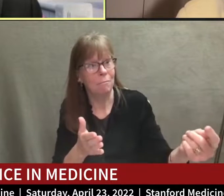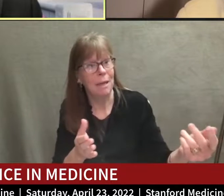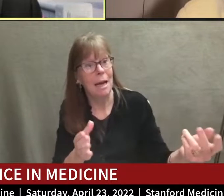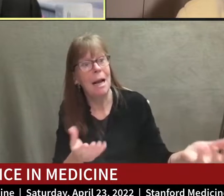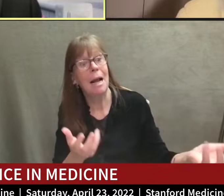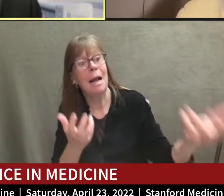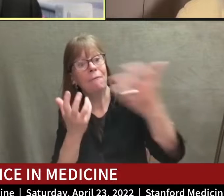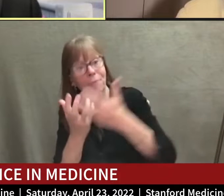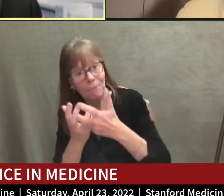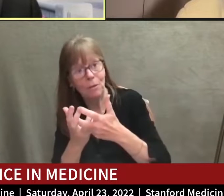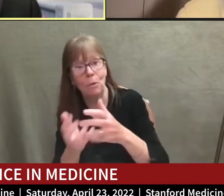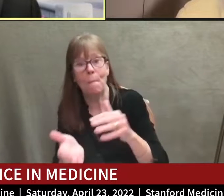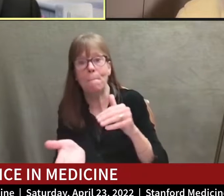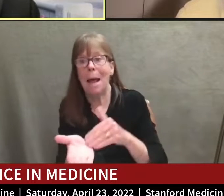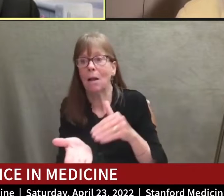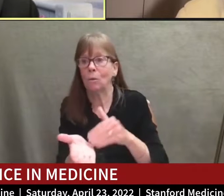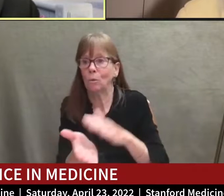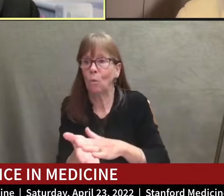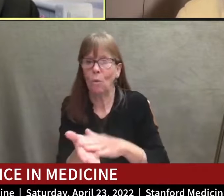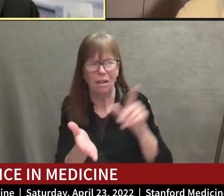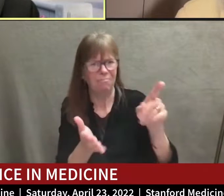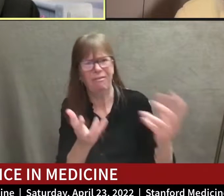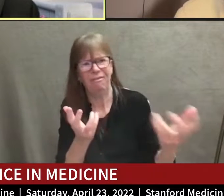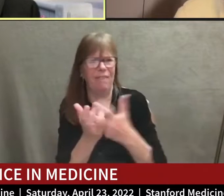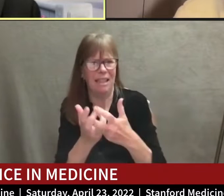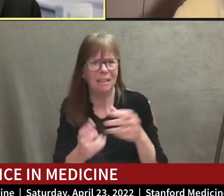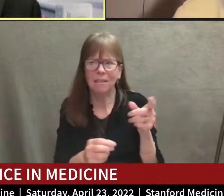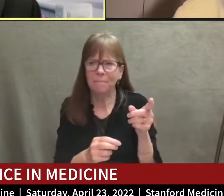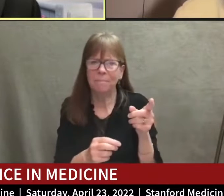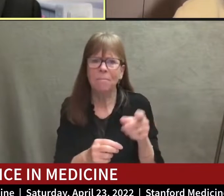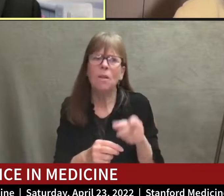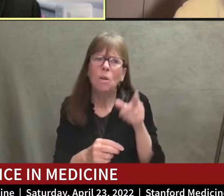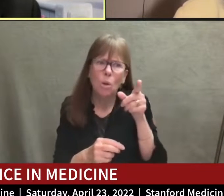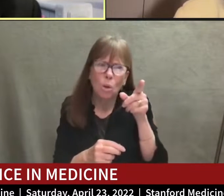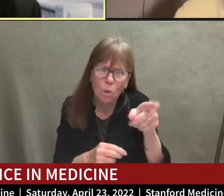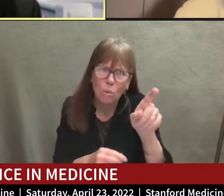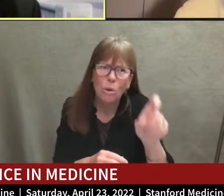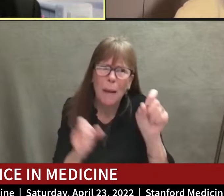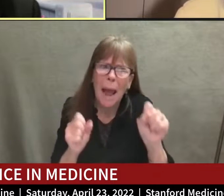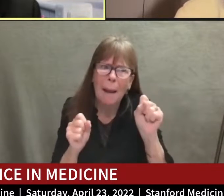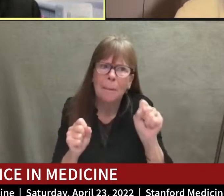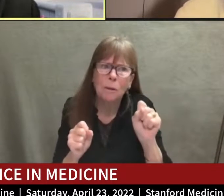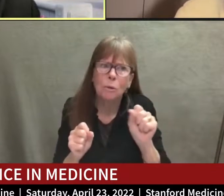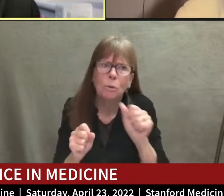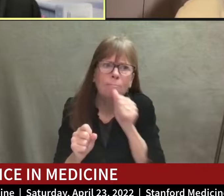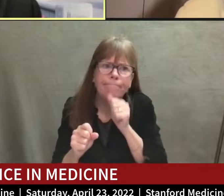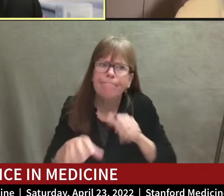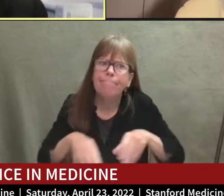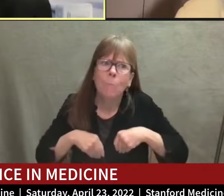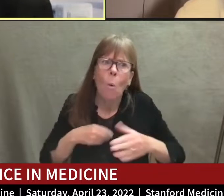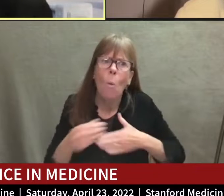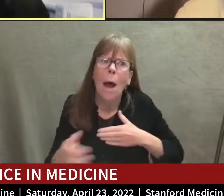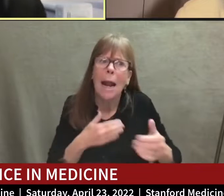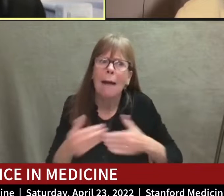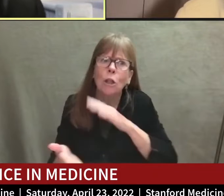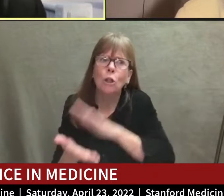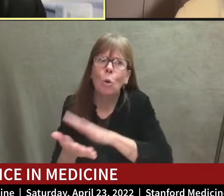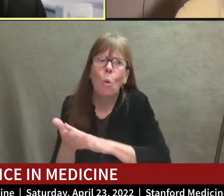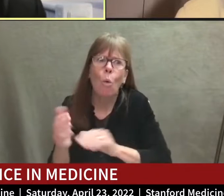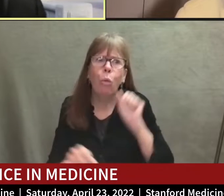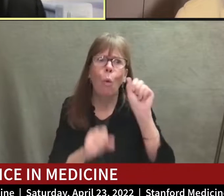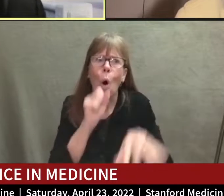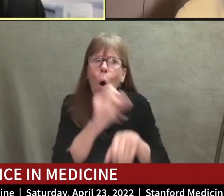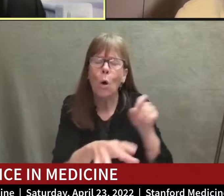environment. They should be able to tolerate whatever you throw at them and that they are